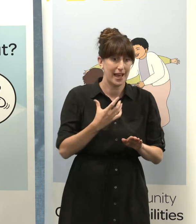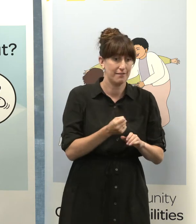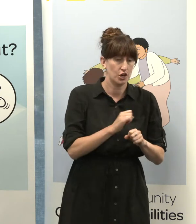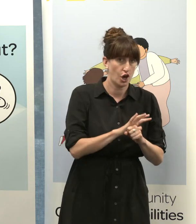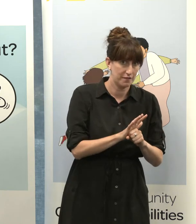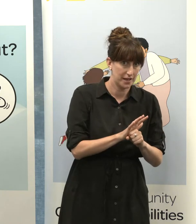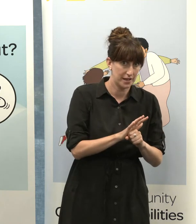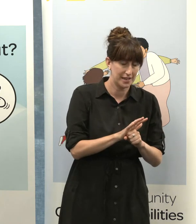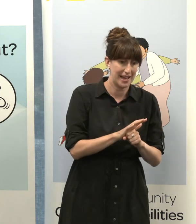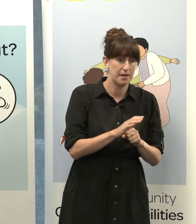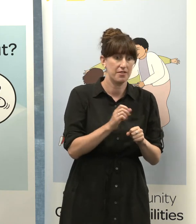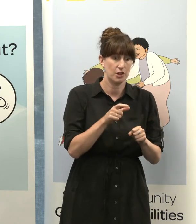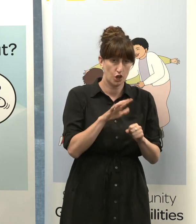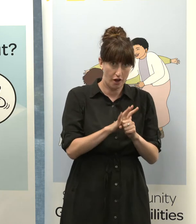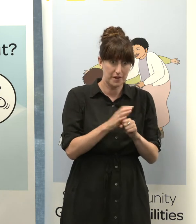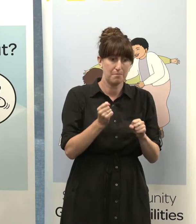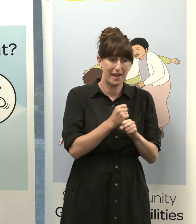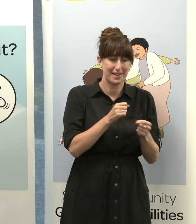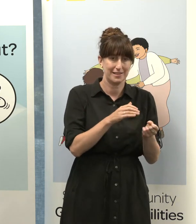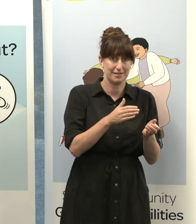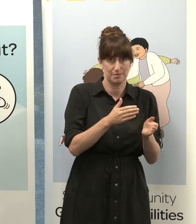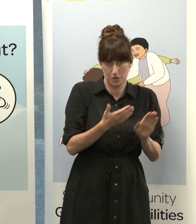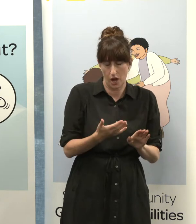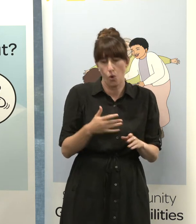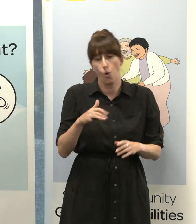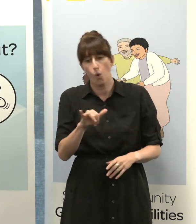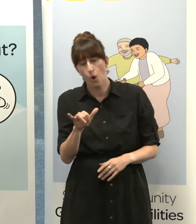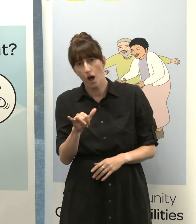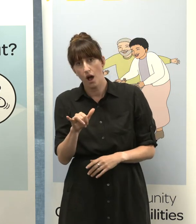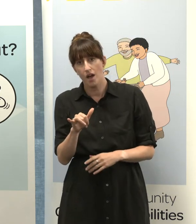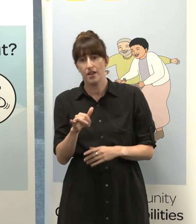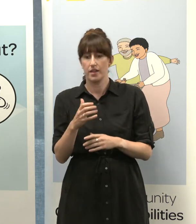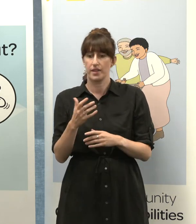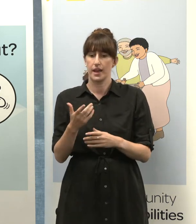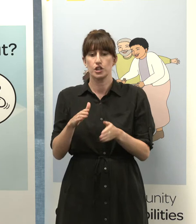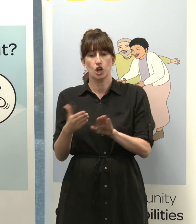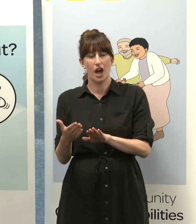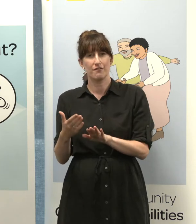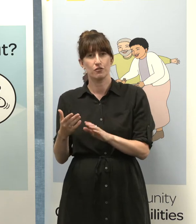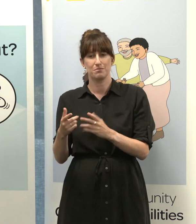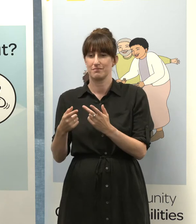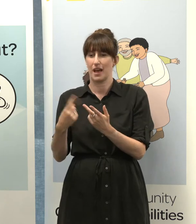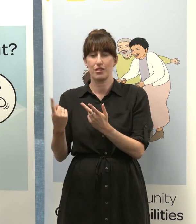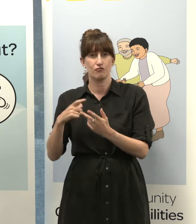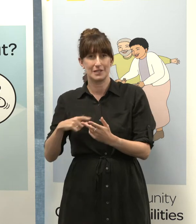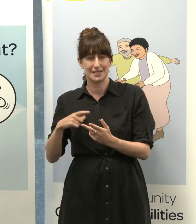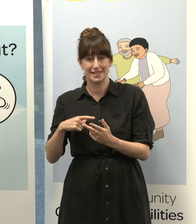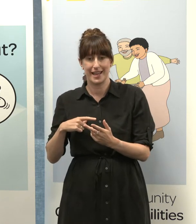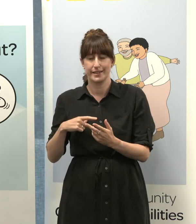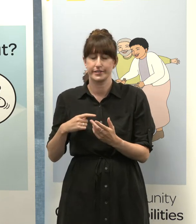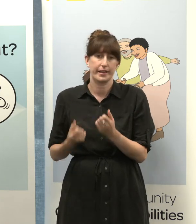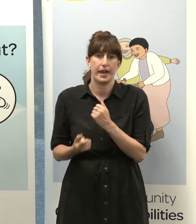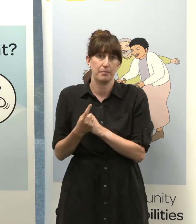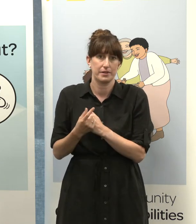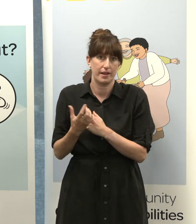whether people have died from COVID or with COVID, just as there is a lot of interest in